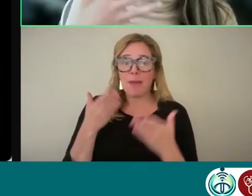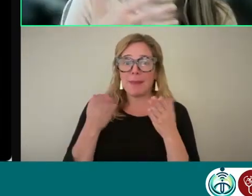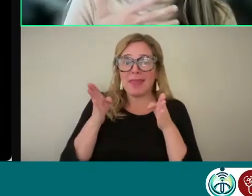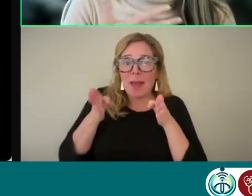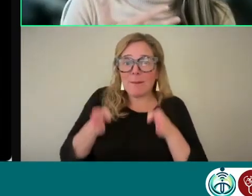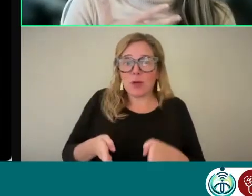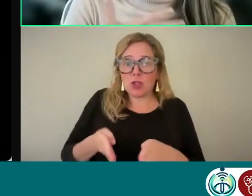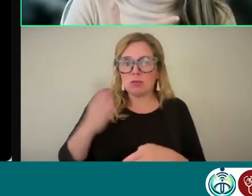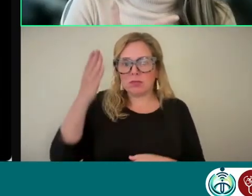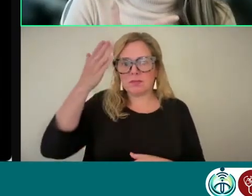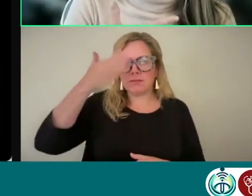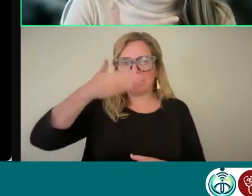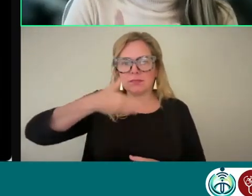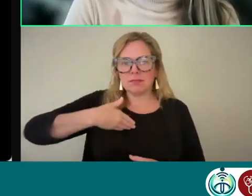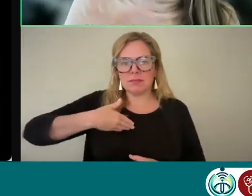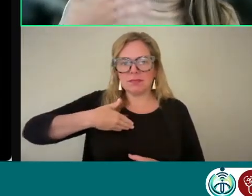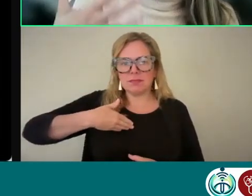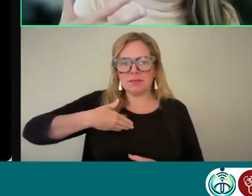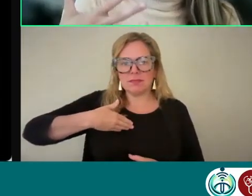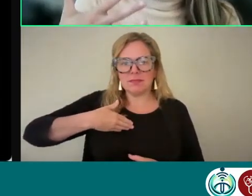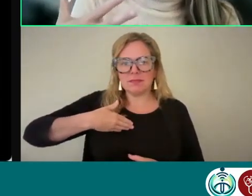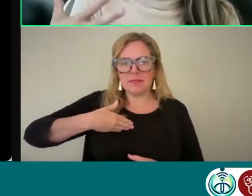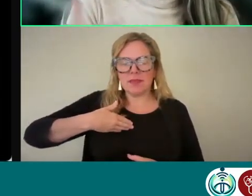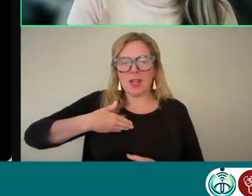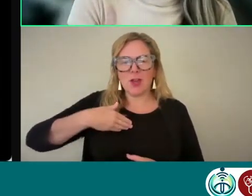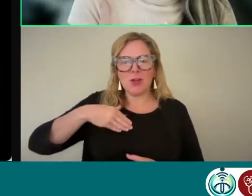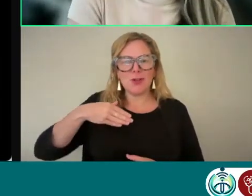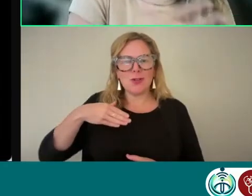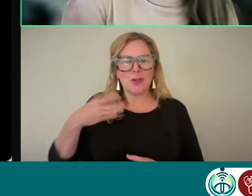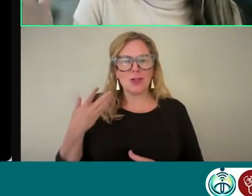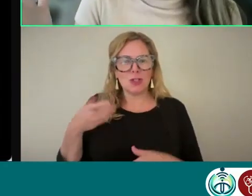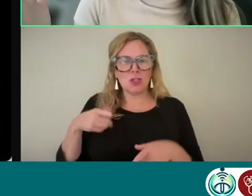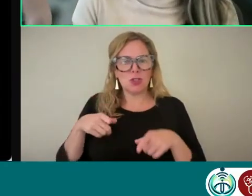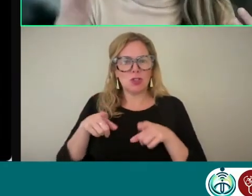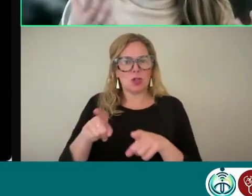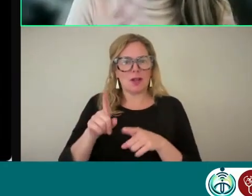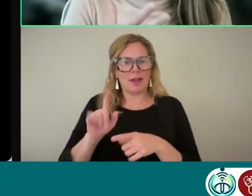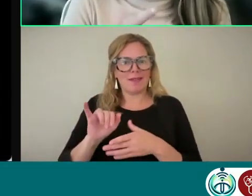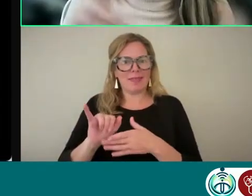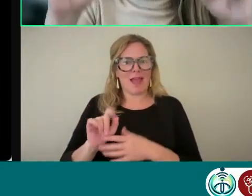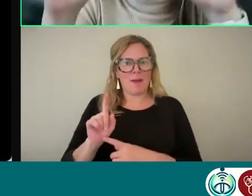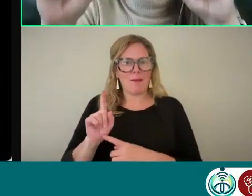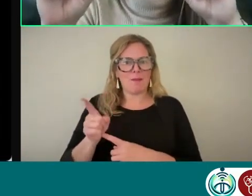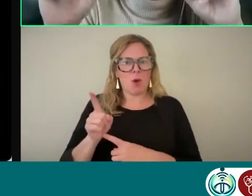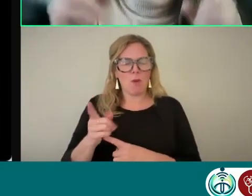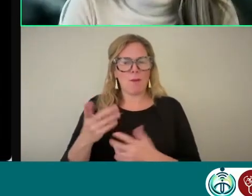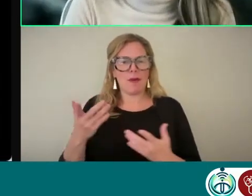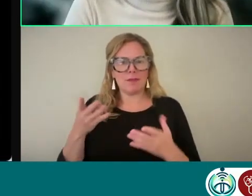their emotions in that moment so that they're not perceived as anything weaker because that's